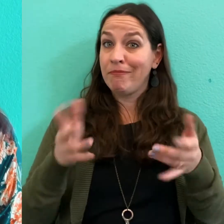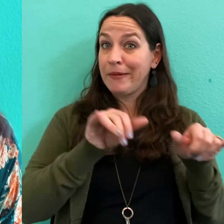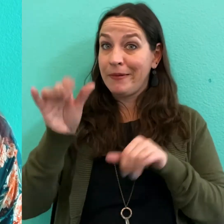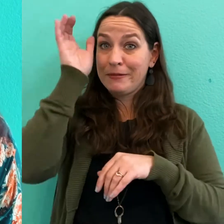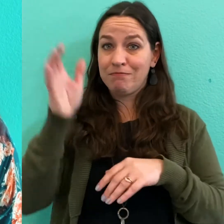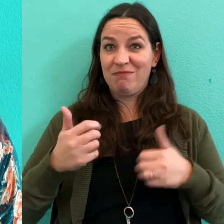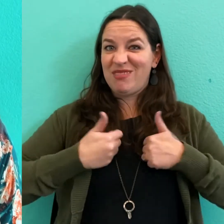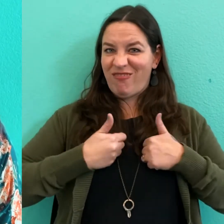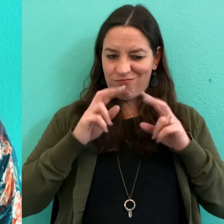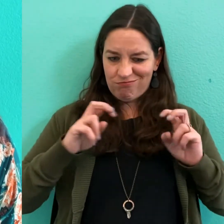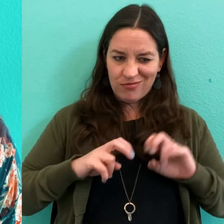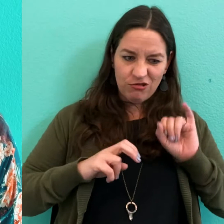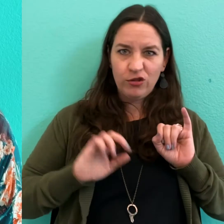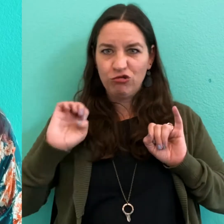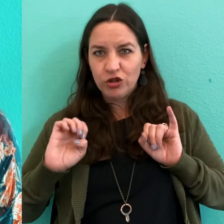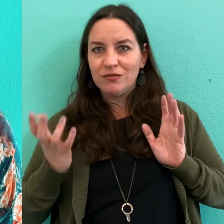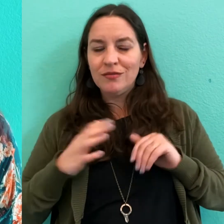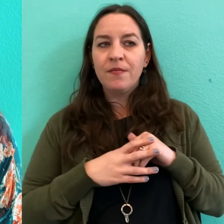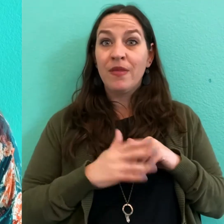Similarly, if you know yourself to be an introvert, for example, you